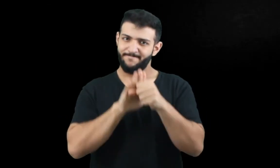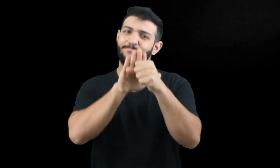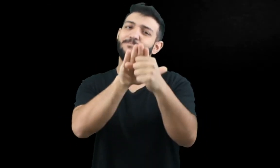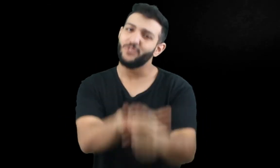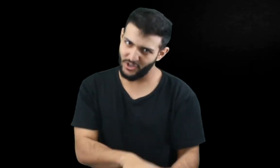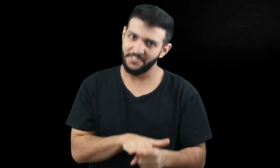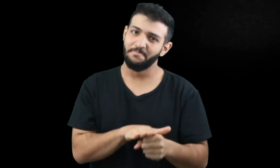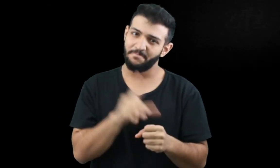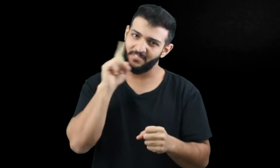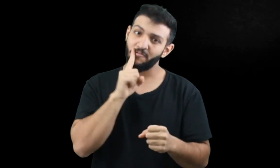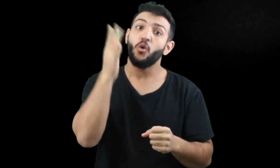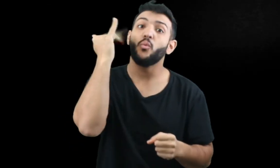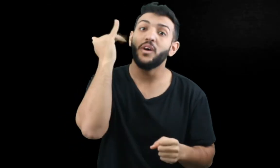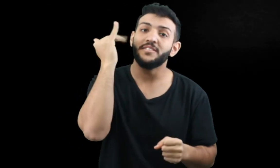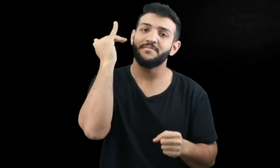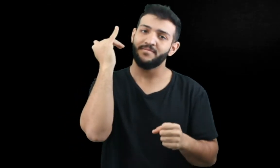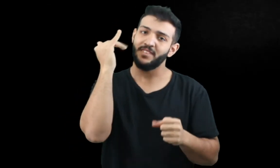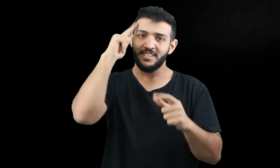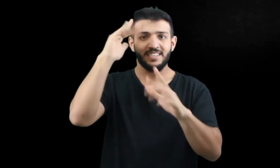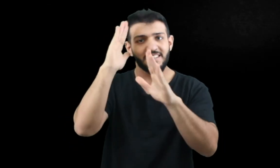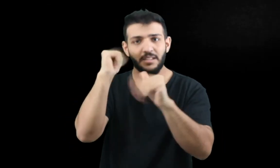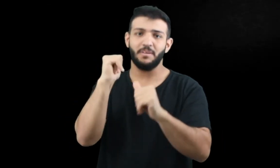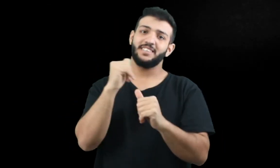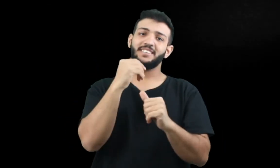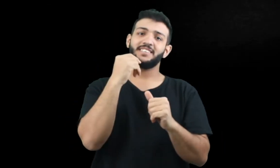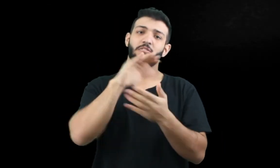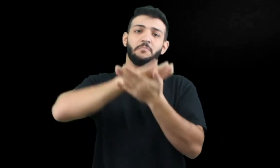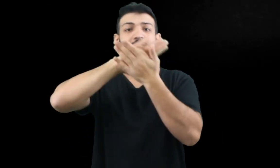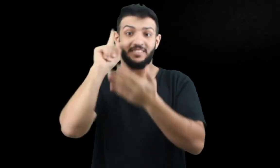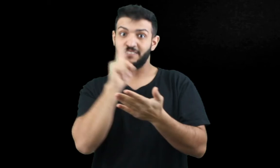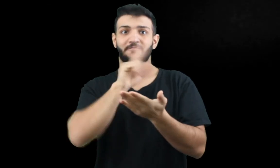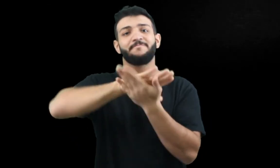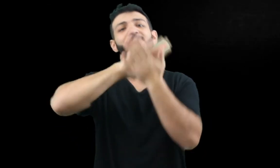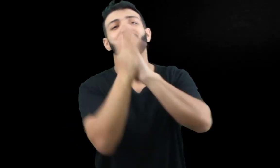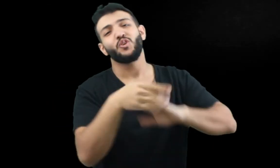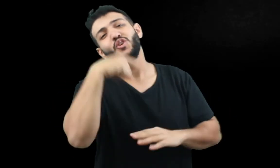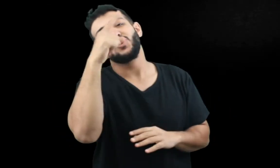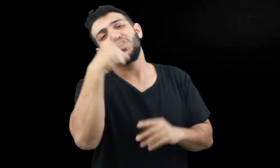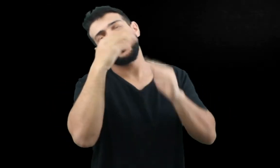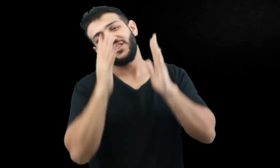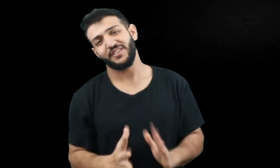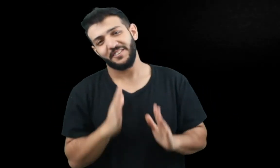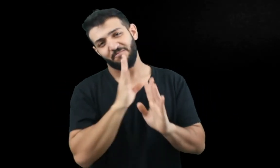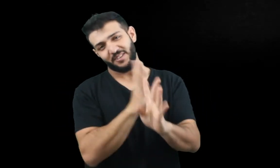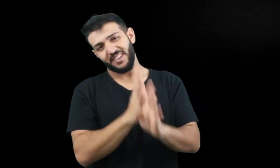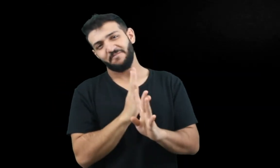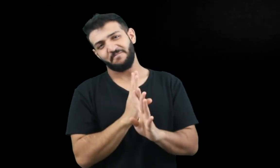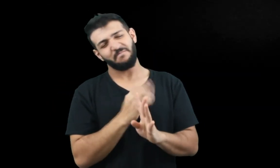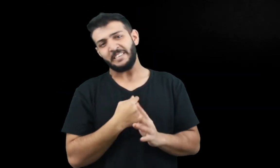Stop trying to change us . . . trying to turn us into hearing, speaking people!